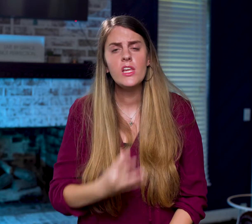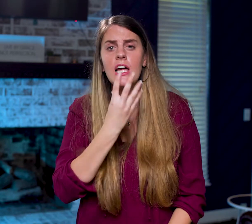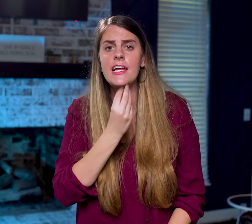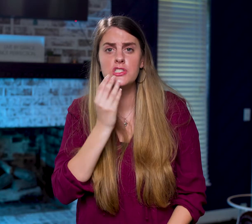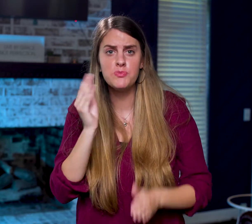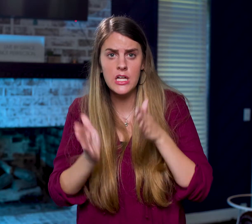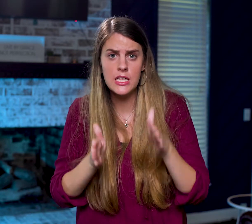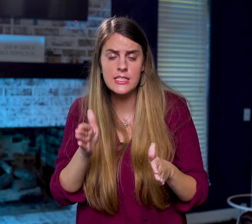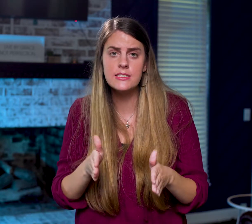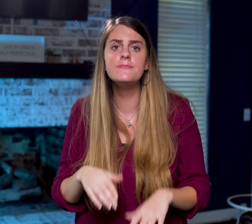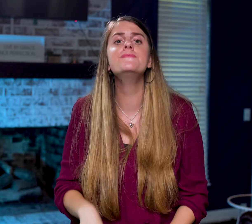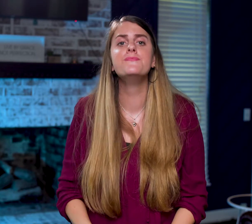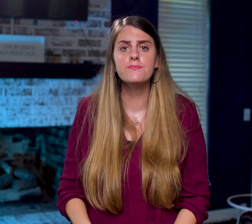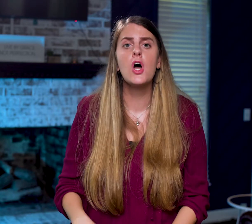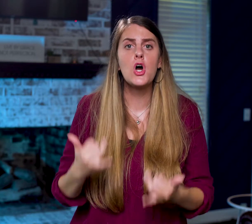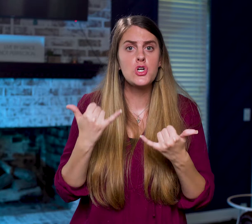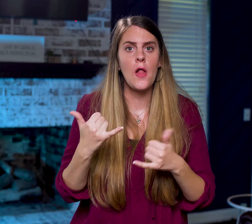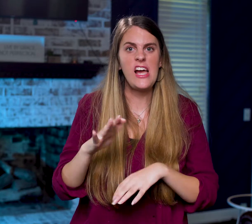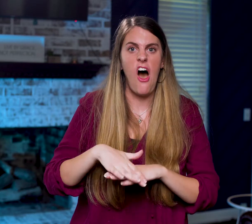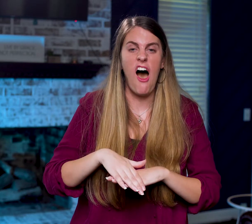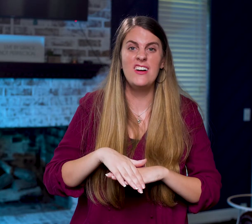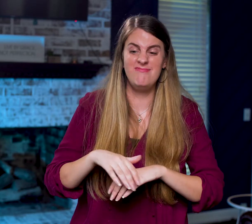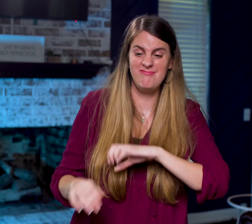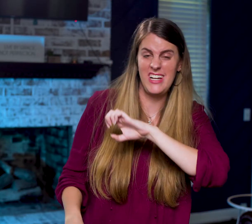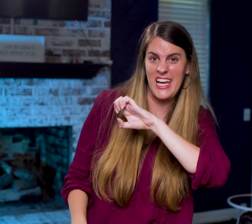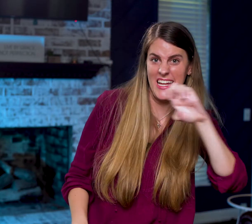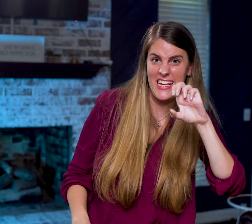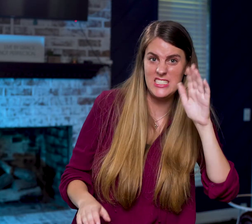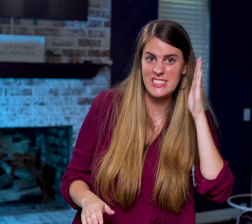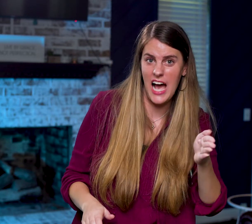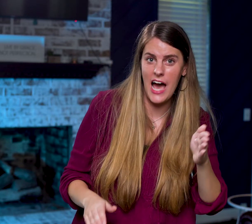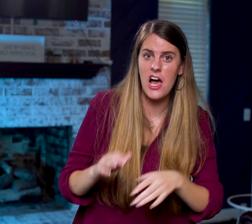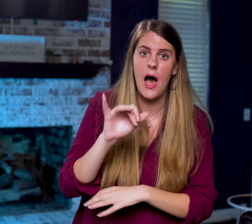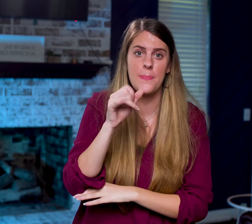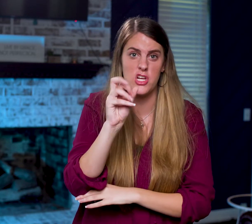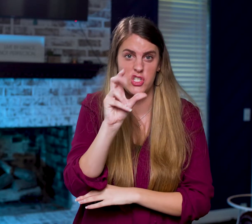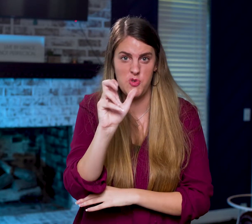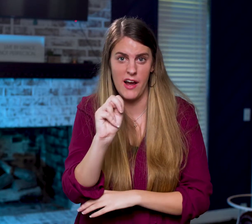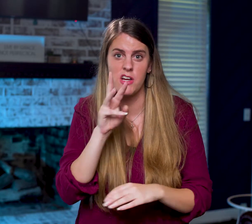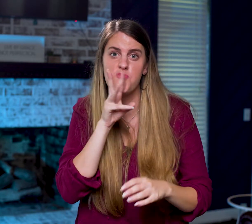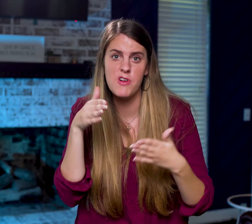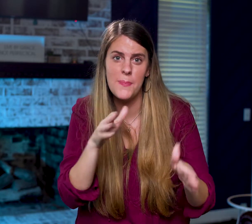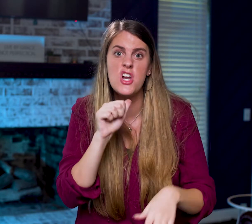The Israelites are currently on the east side of the Jordan River,